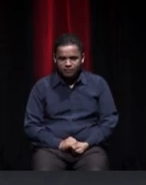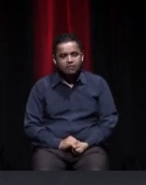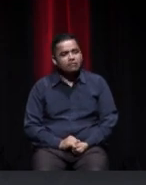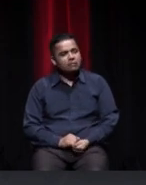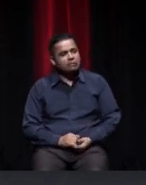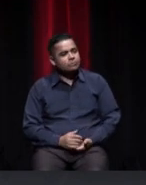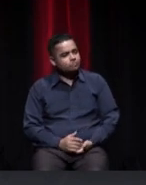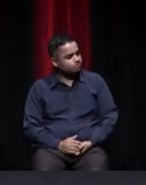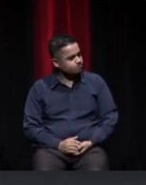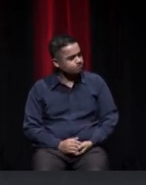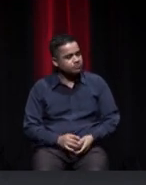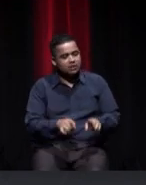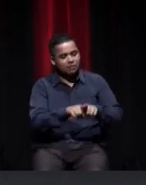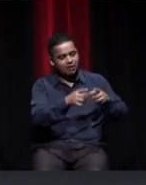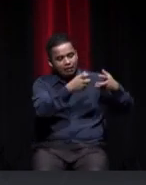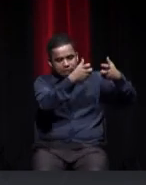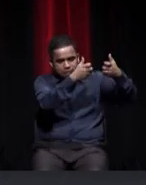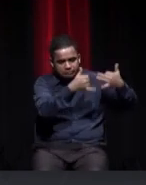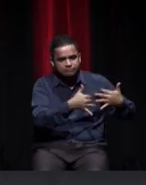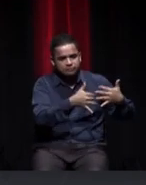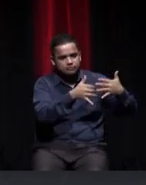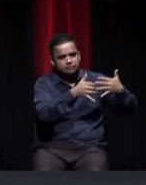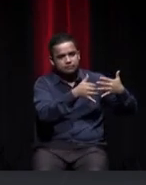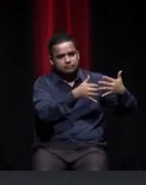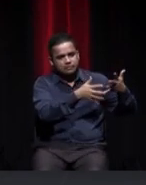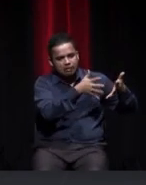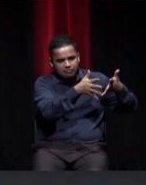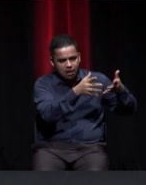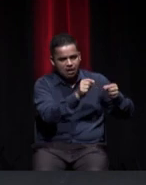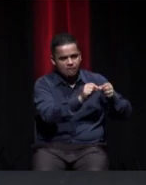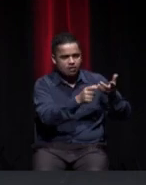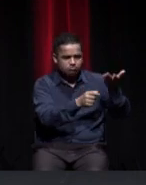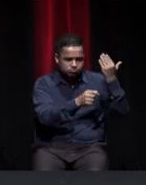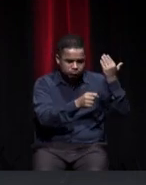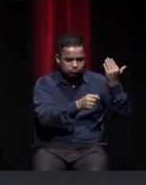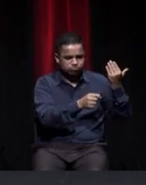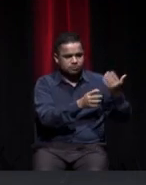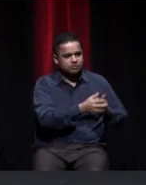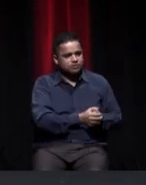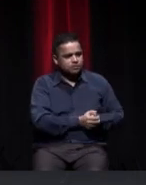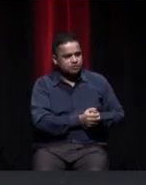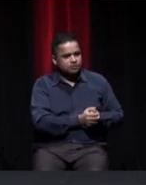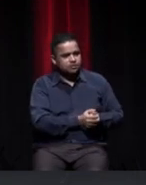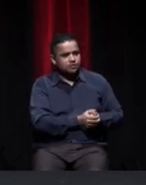was that he spoke, in this trilogy, of the information age, of eternal present,